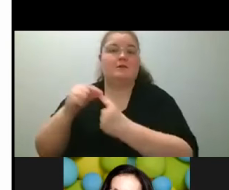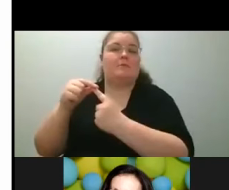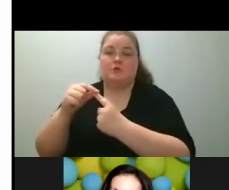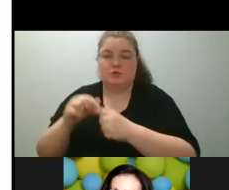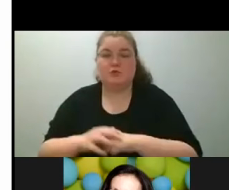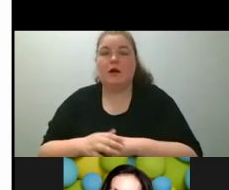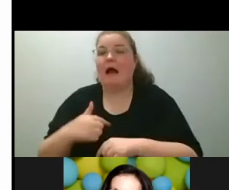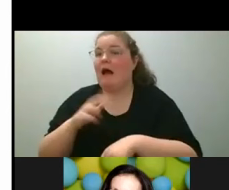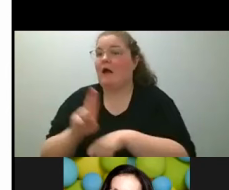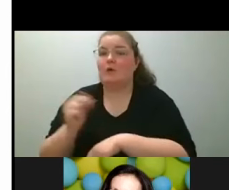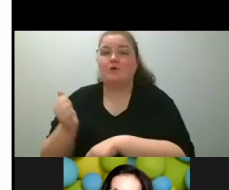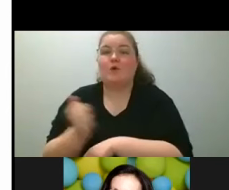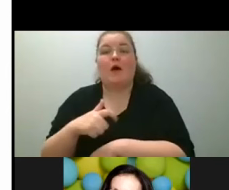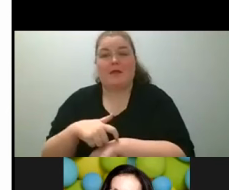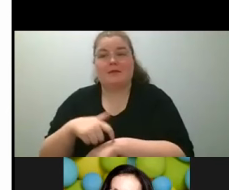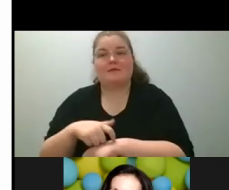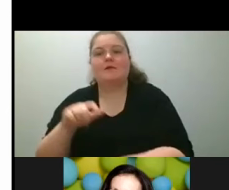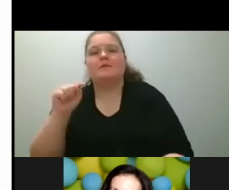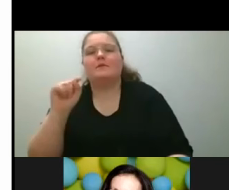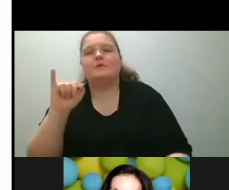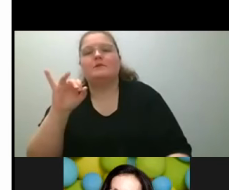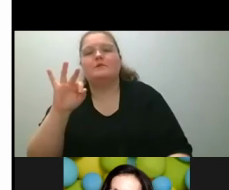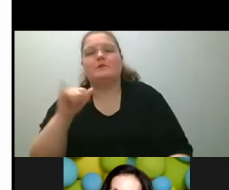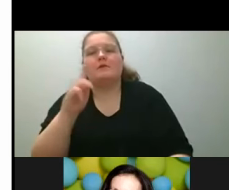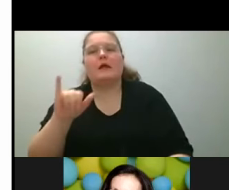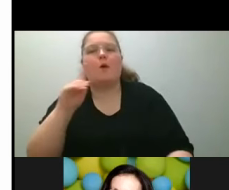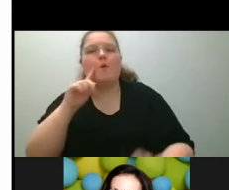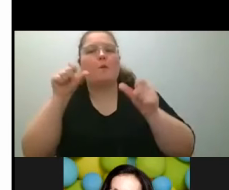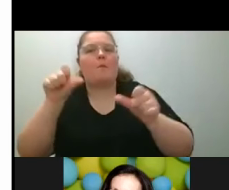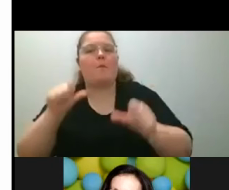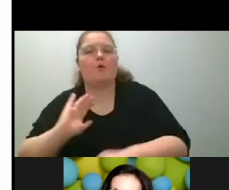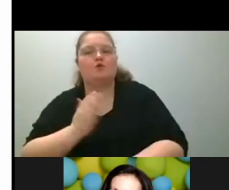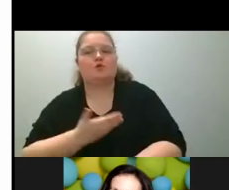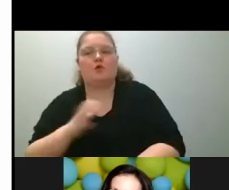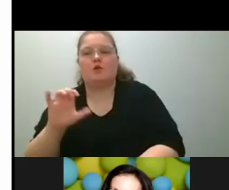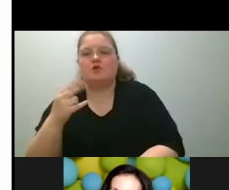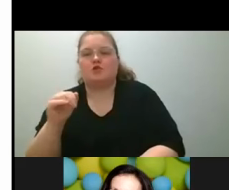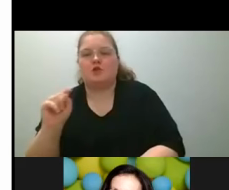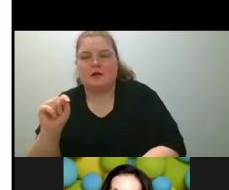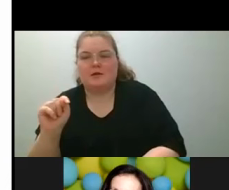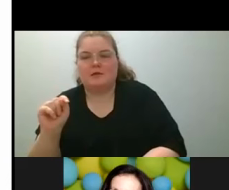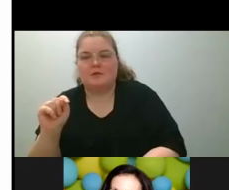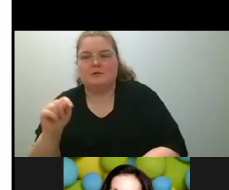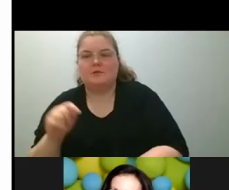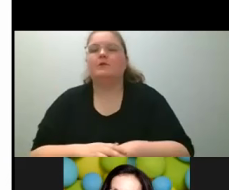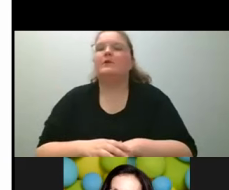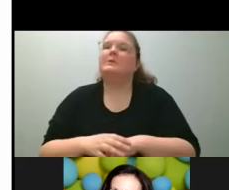and Tiffany will post that link in the chat for everyone. Sometimes tracking changes is not available.